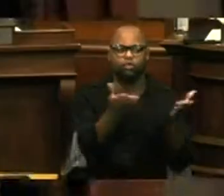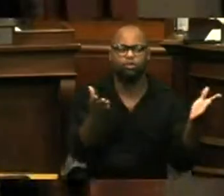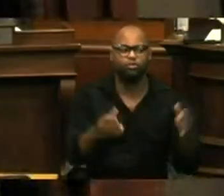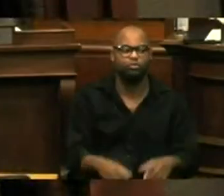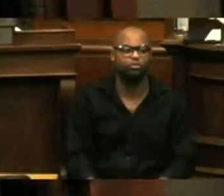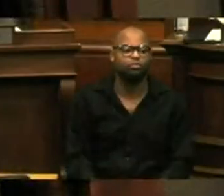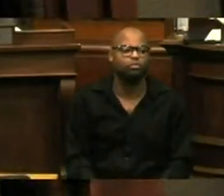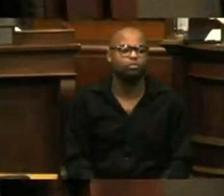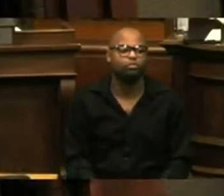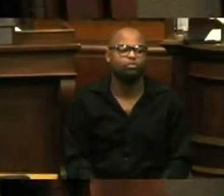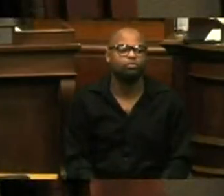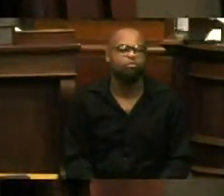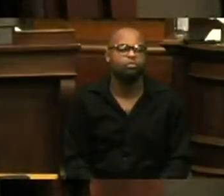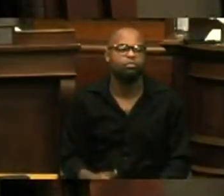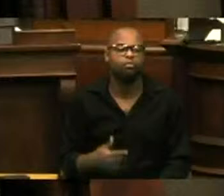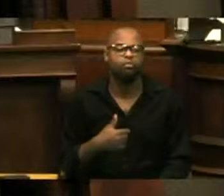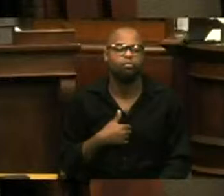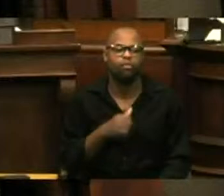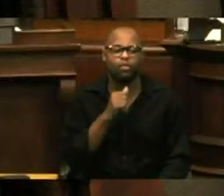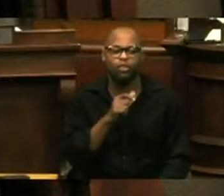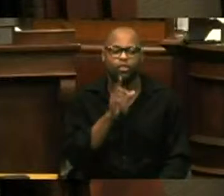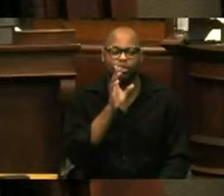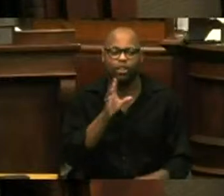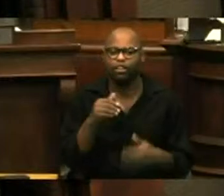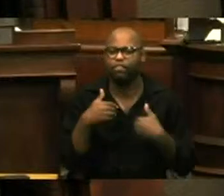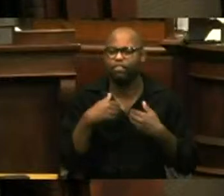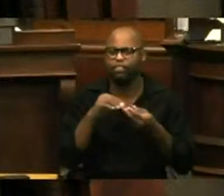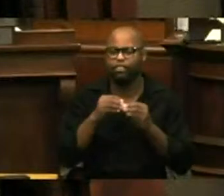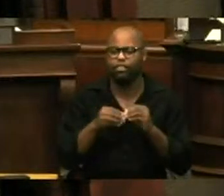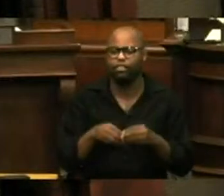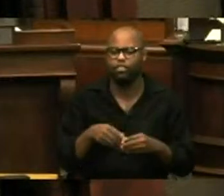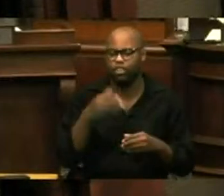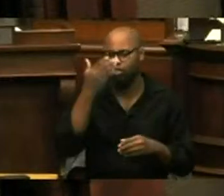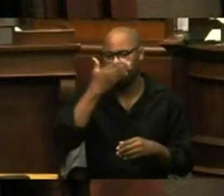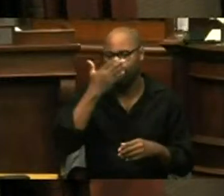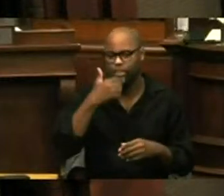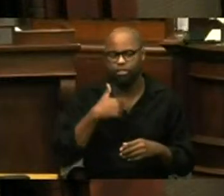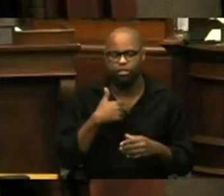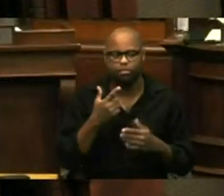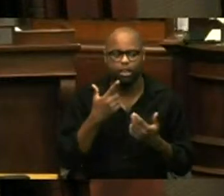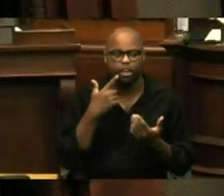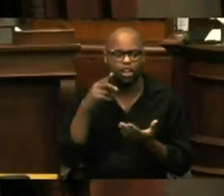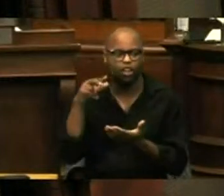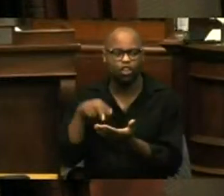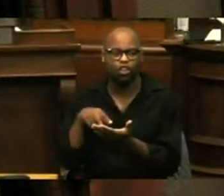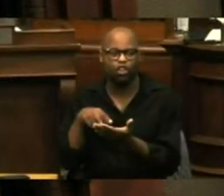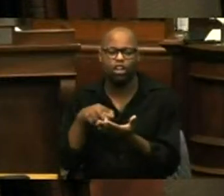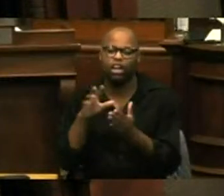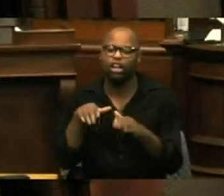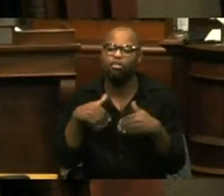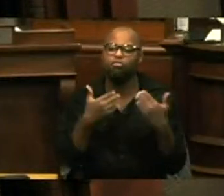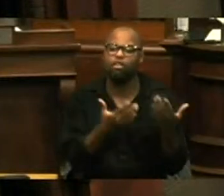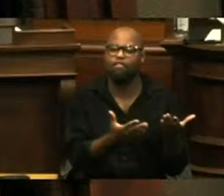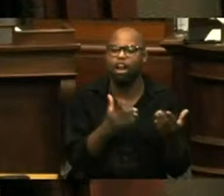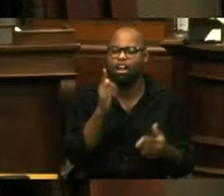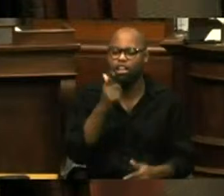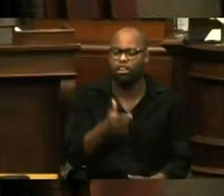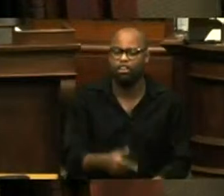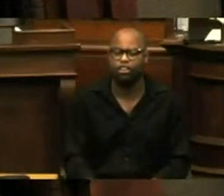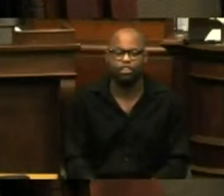proposal jump out? So I don't